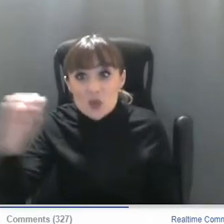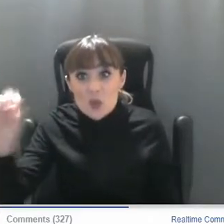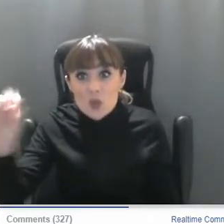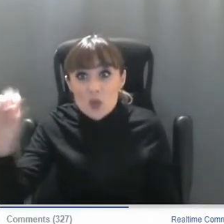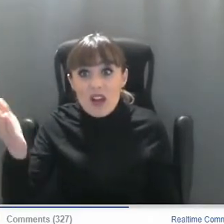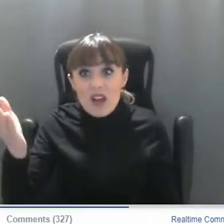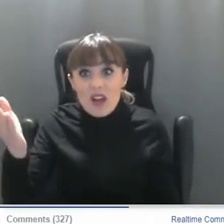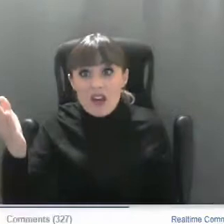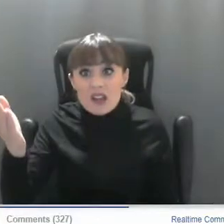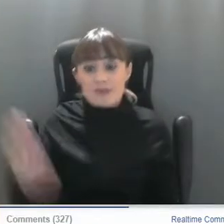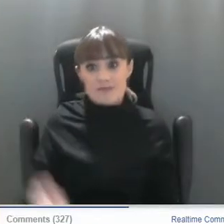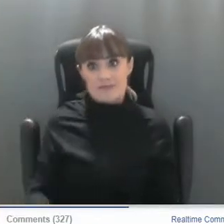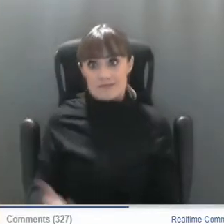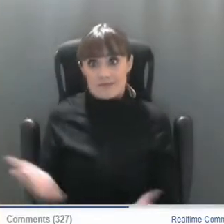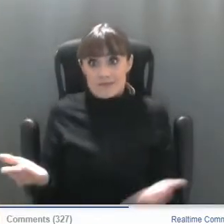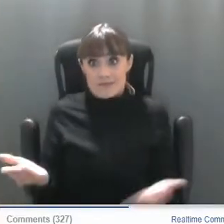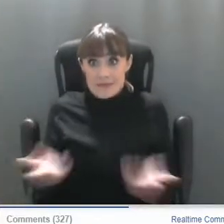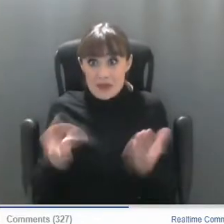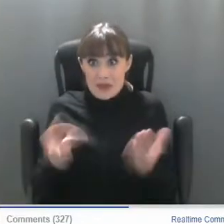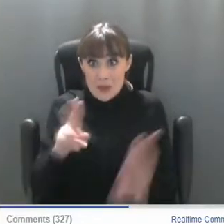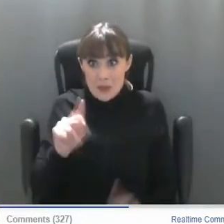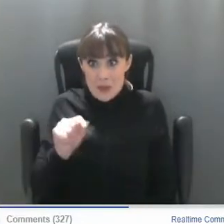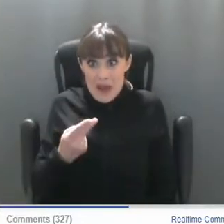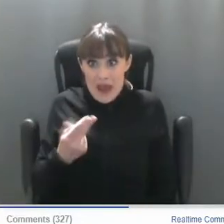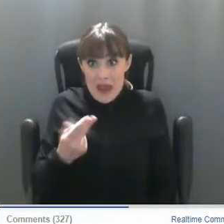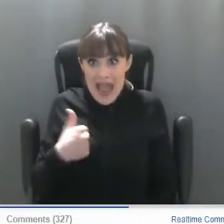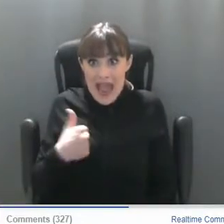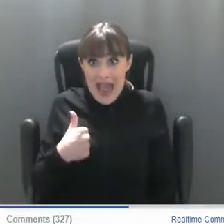We have an aquarium, and an aviary, and... we're it. So for those of you